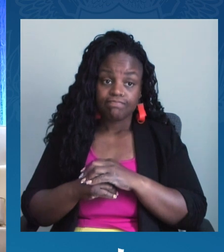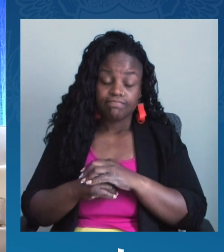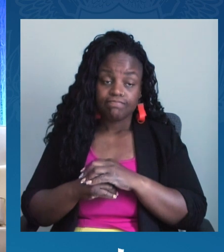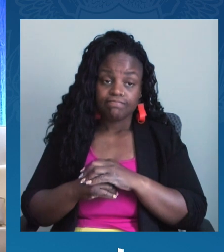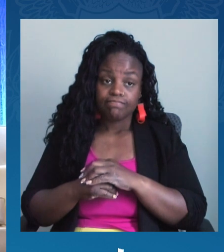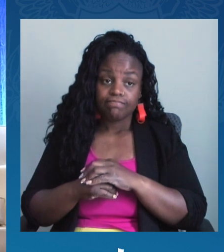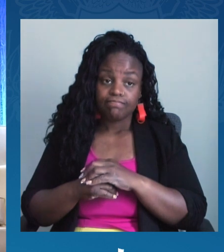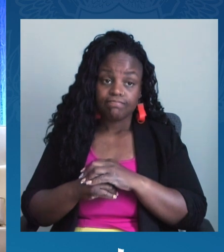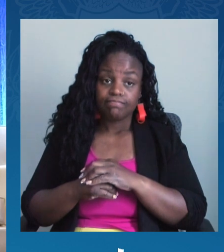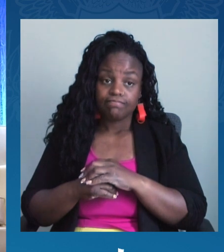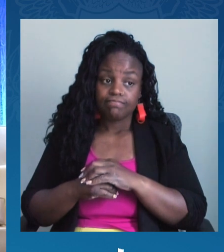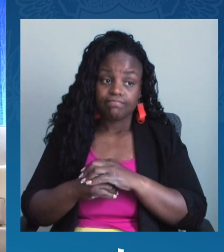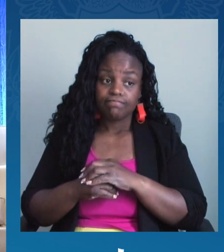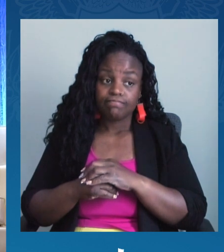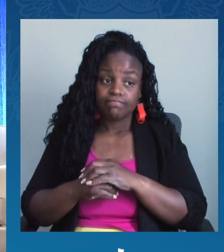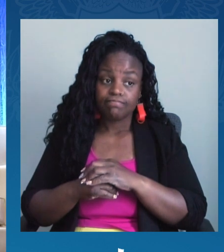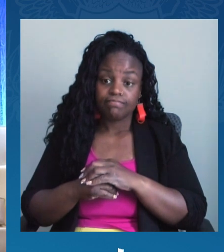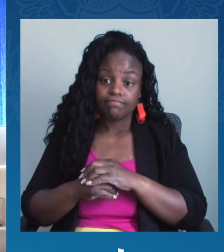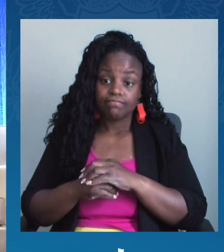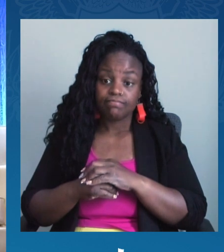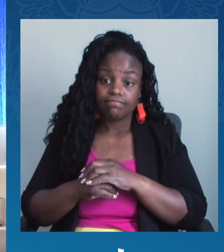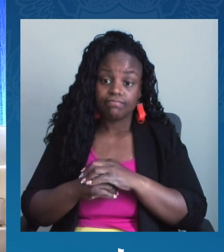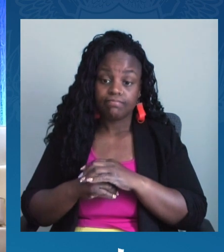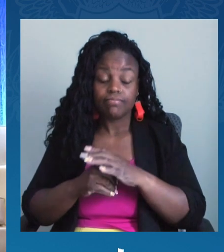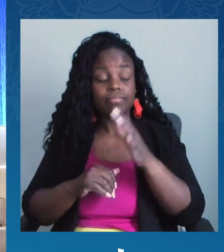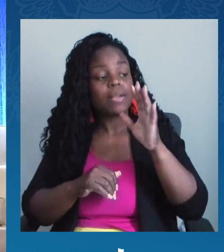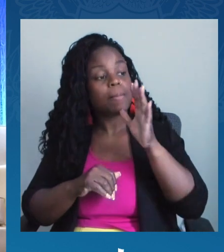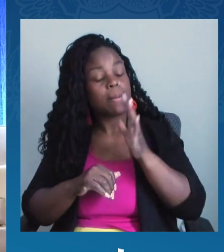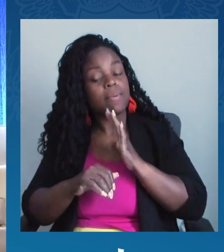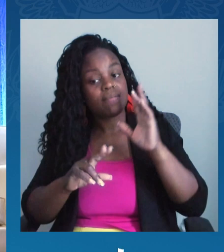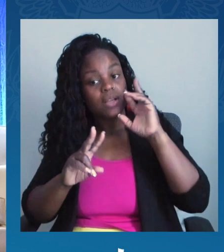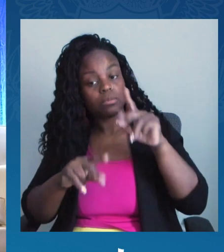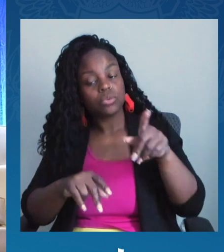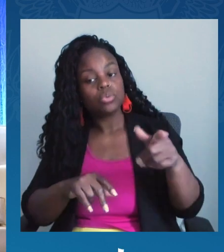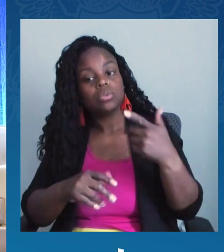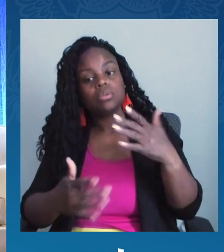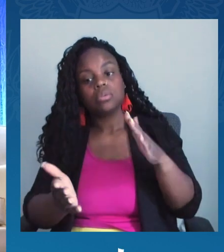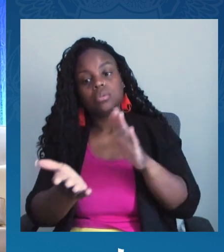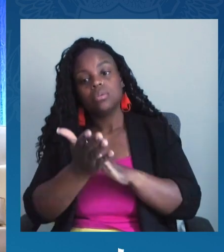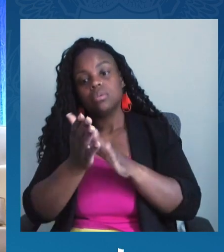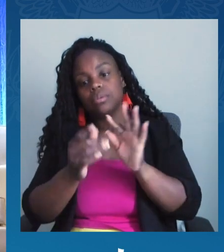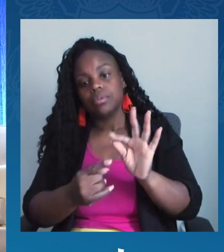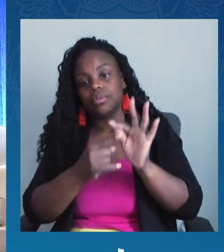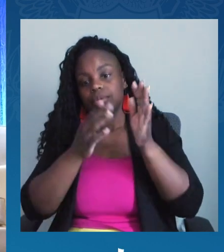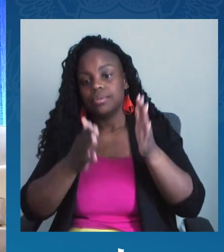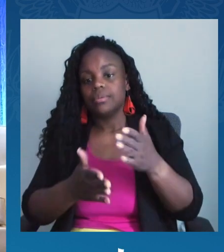Madam Vice President, you gave a shout out to a special person as a good time to recognize Secretary Ford.